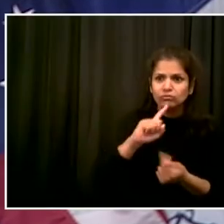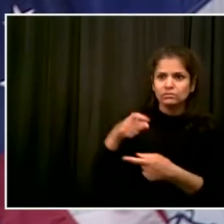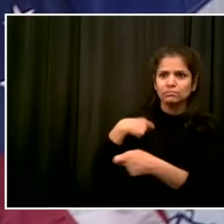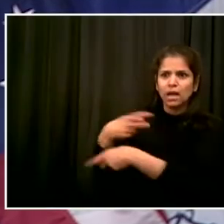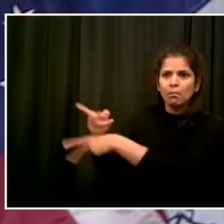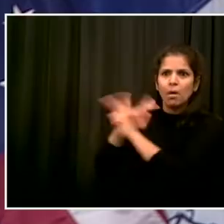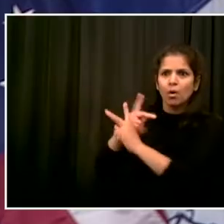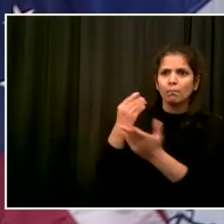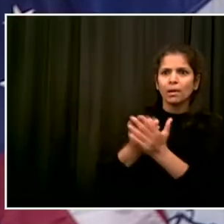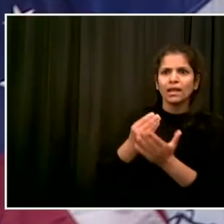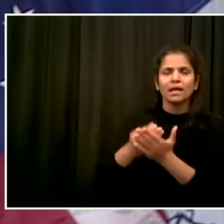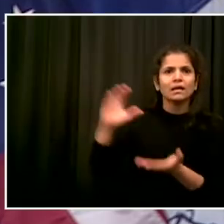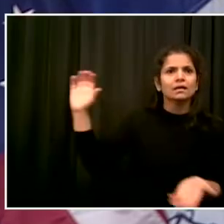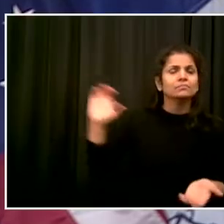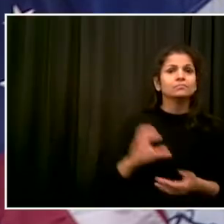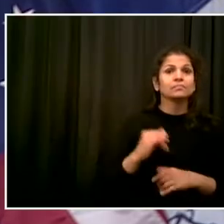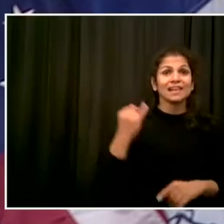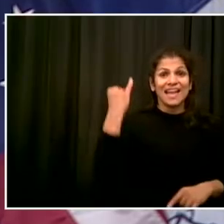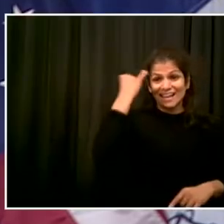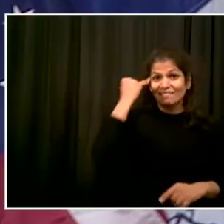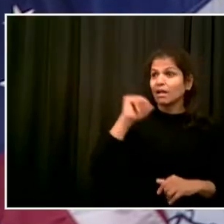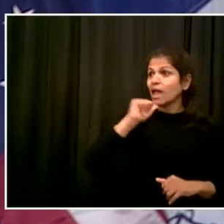WHAT DO YOU DO IF YOU DON'T HAVE THE OPTION OF SOME AMOUNT